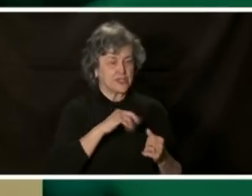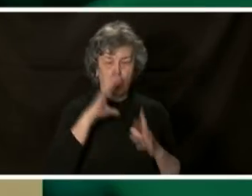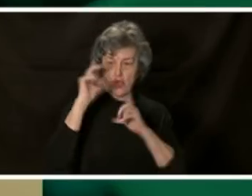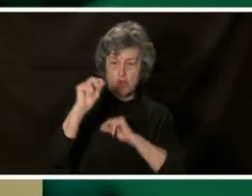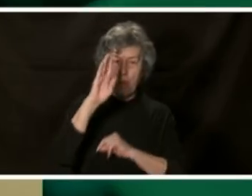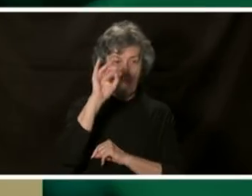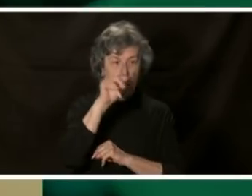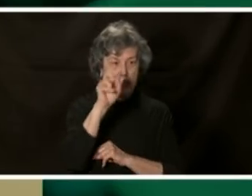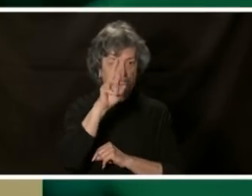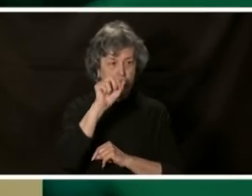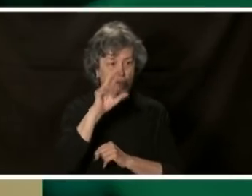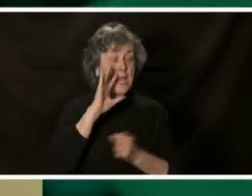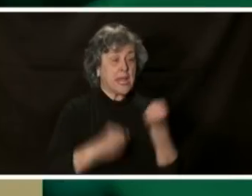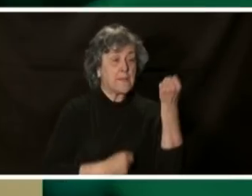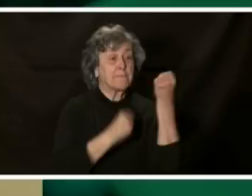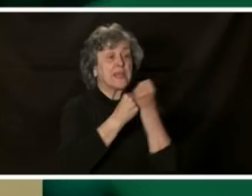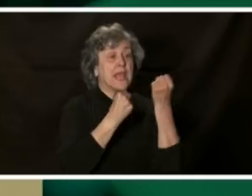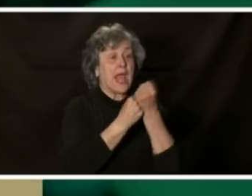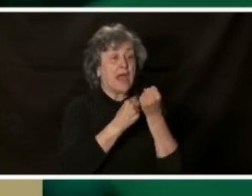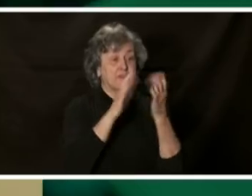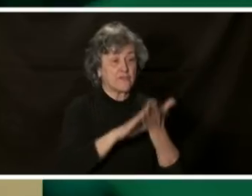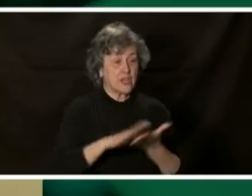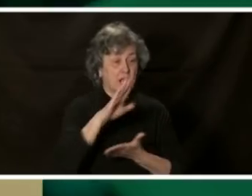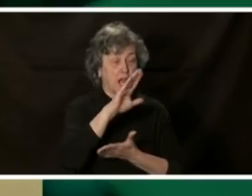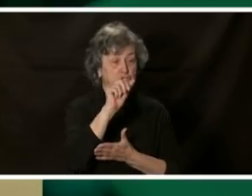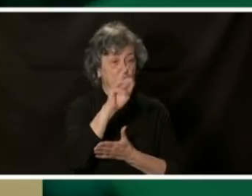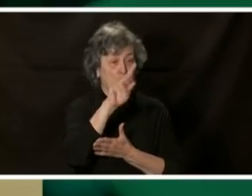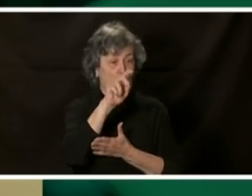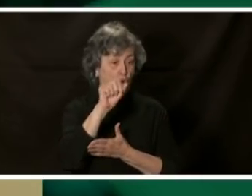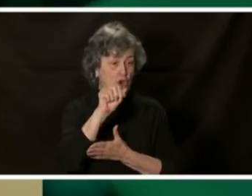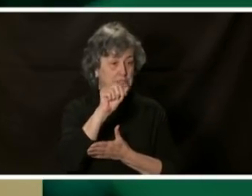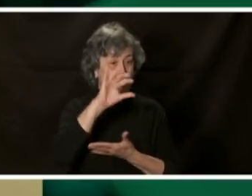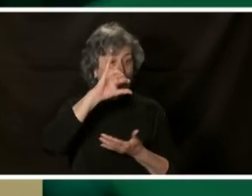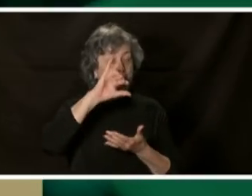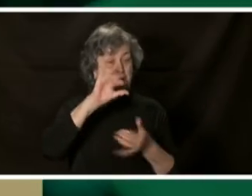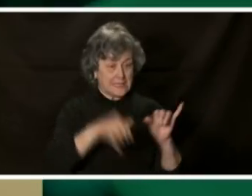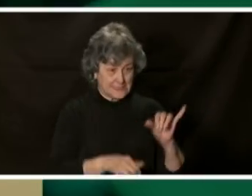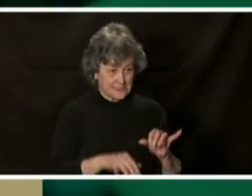» ON BEHALF OF THE COLLEGE OF ARTS AND SCIENCES FACULTY AND STAFF, IT'S MY PLEASURE